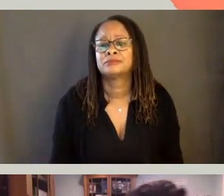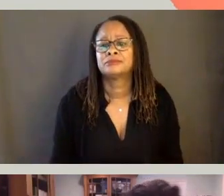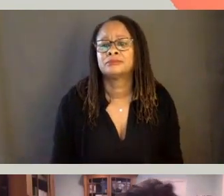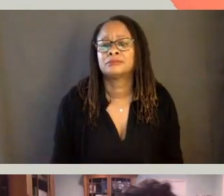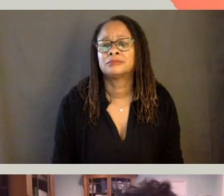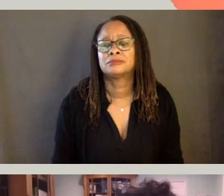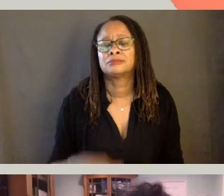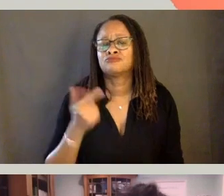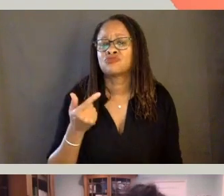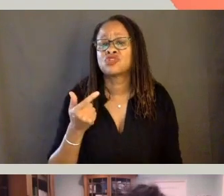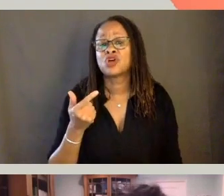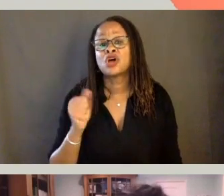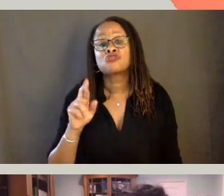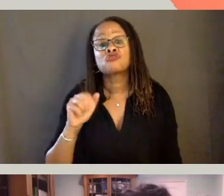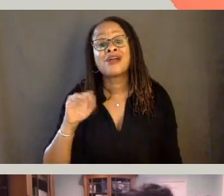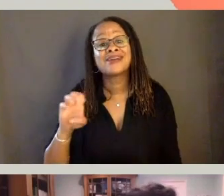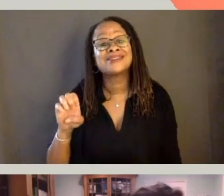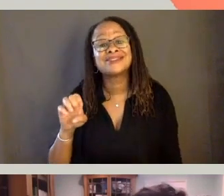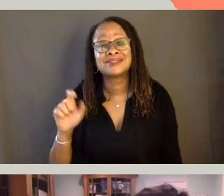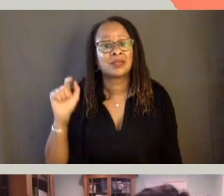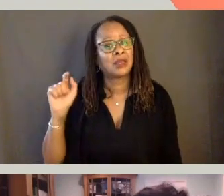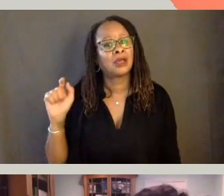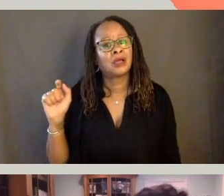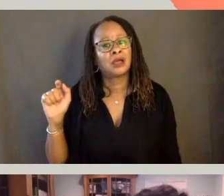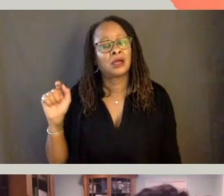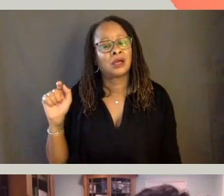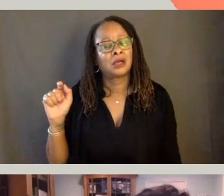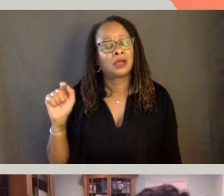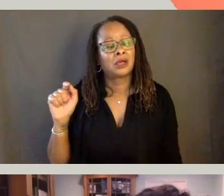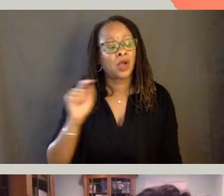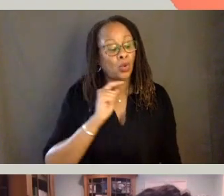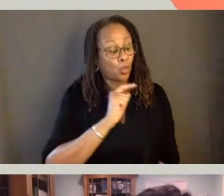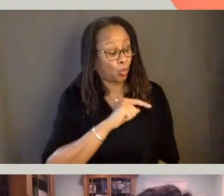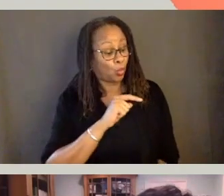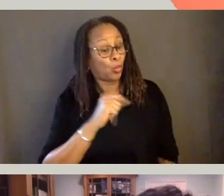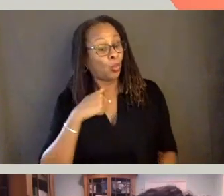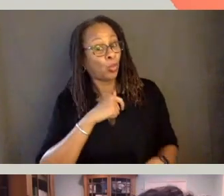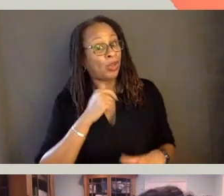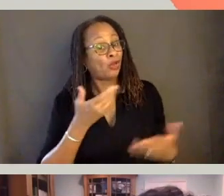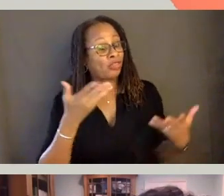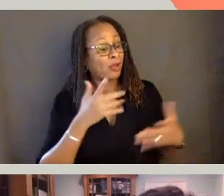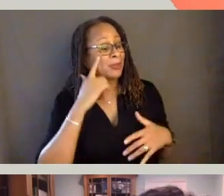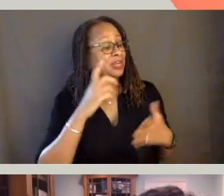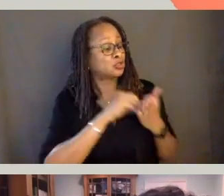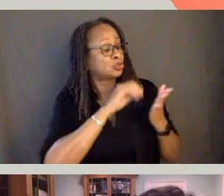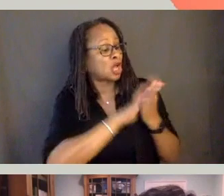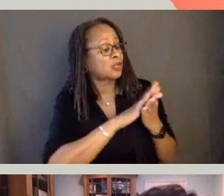We are there because we're documenting history also. And, having worked on historical films as well,